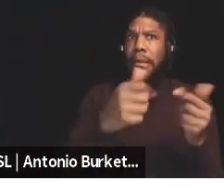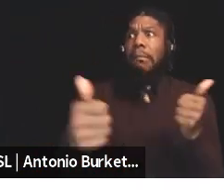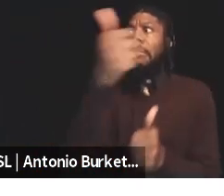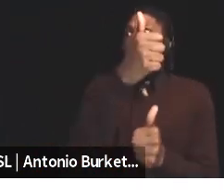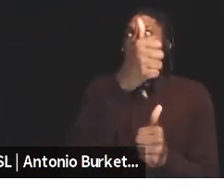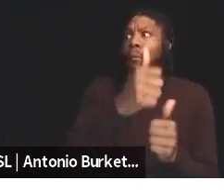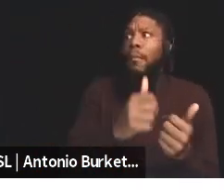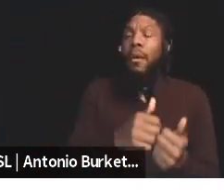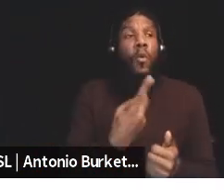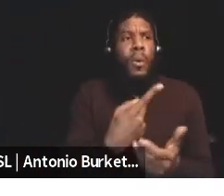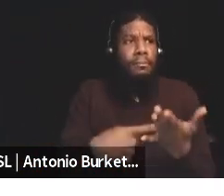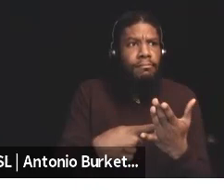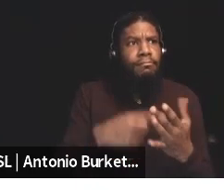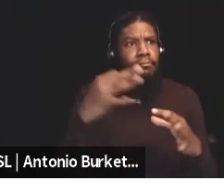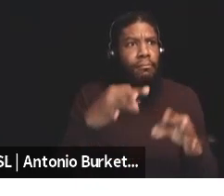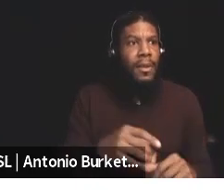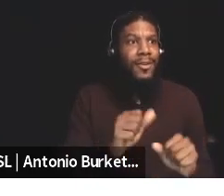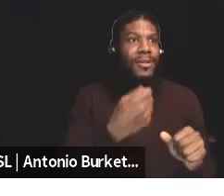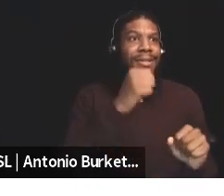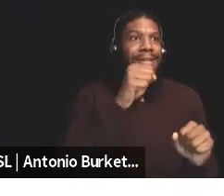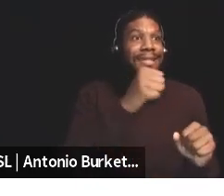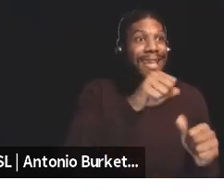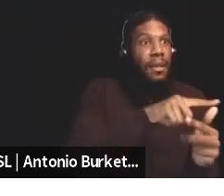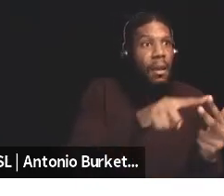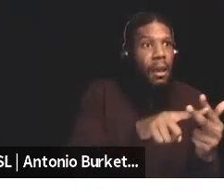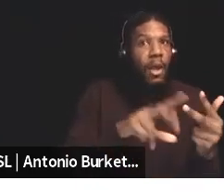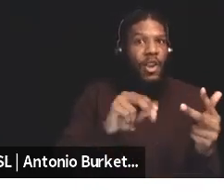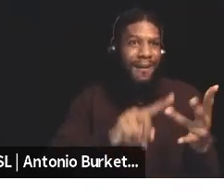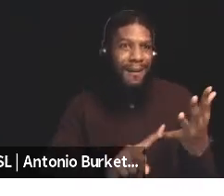can say 'yes' to this but say 'no' to this or say 'yes' to this, but a longer timeline or something